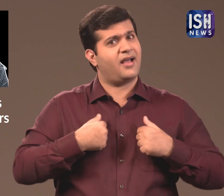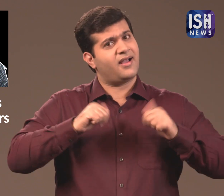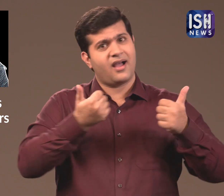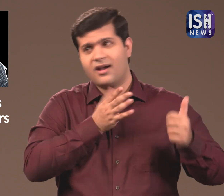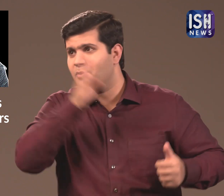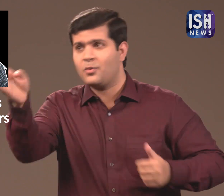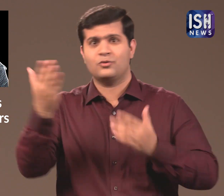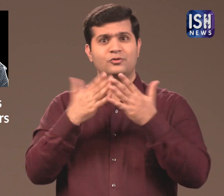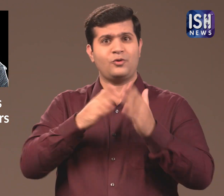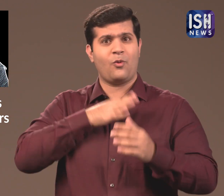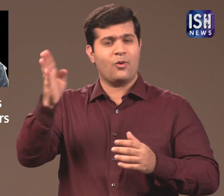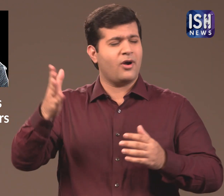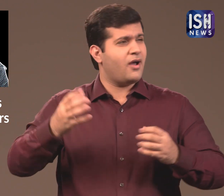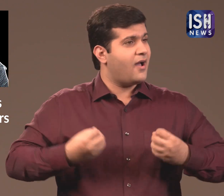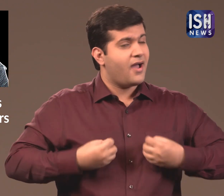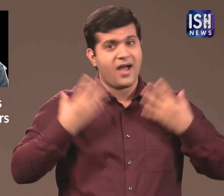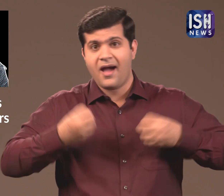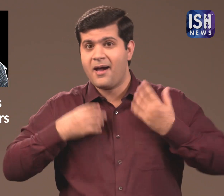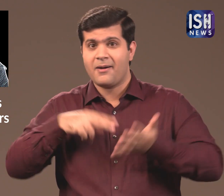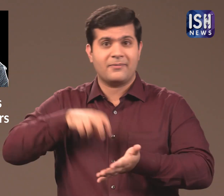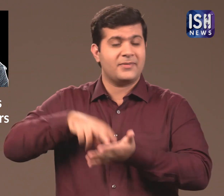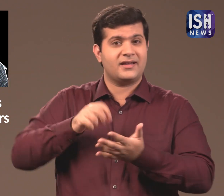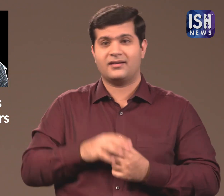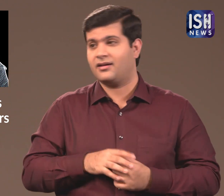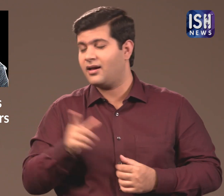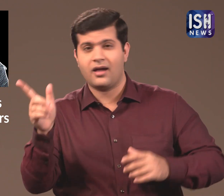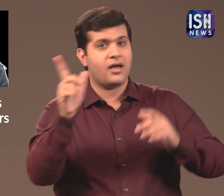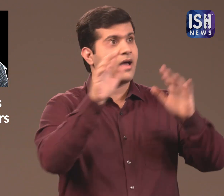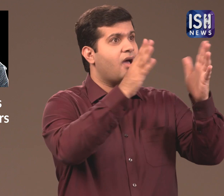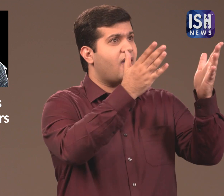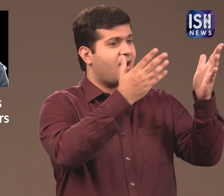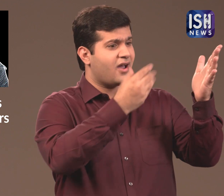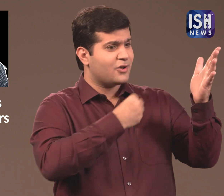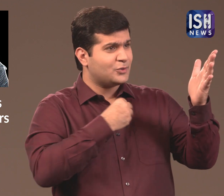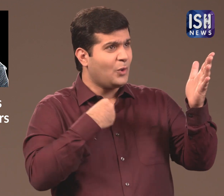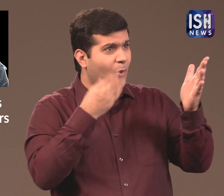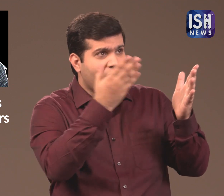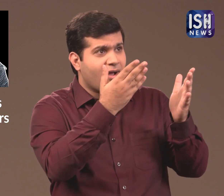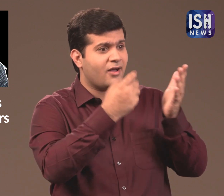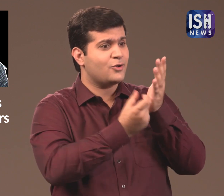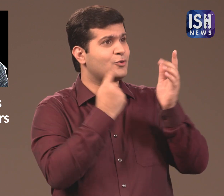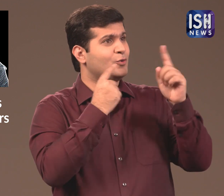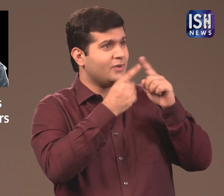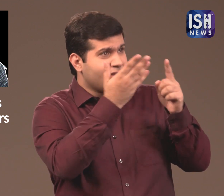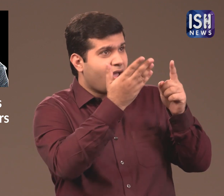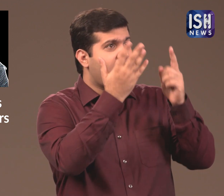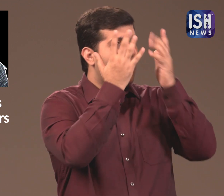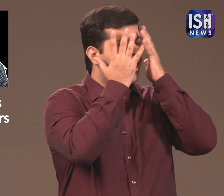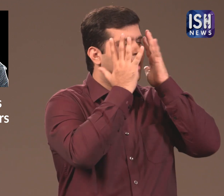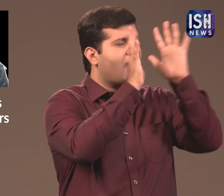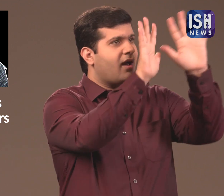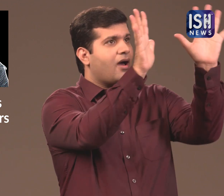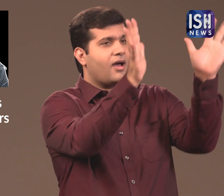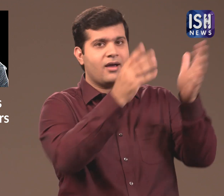He was so happy as he could now go to school. When he saw Dr. Ruit he started touching his face.